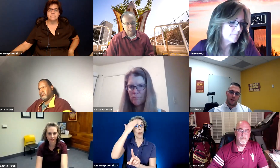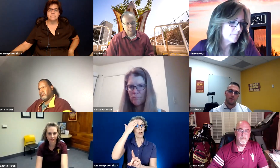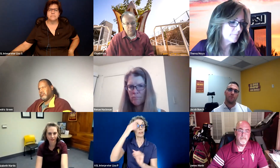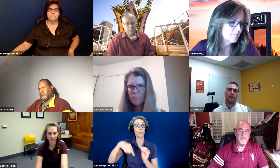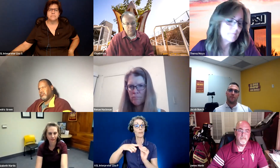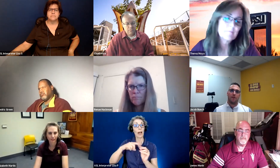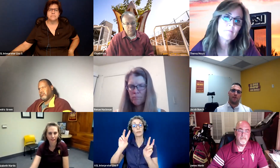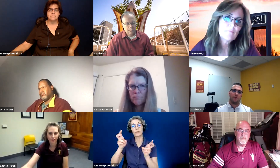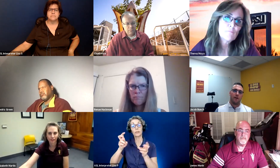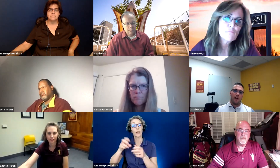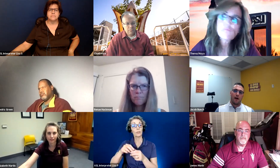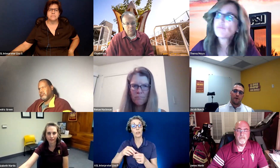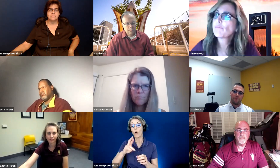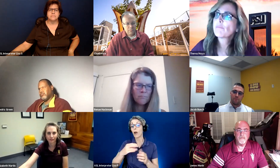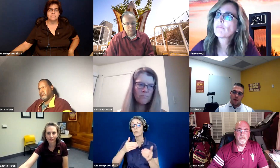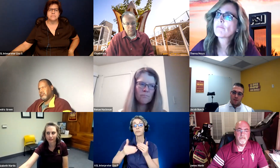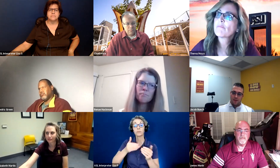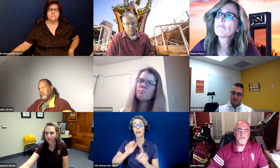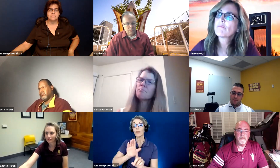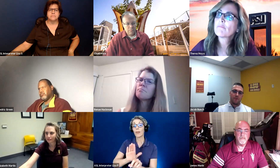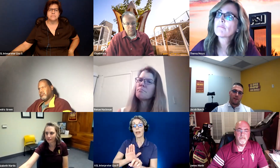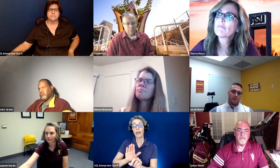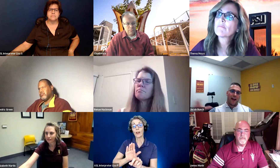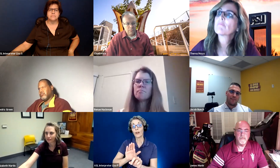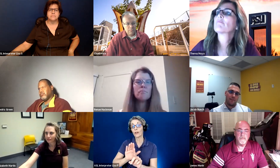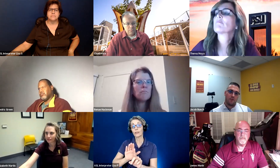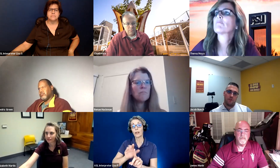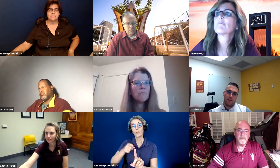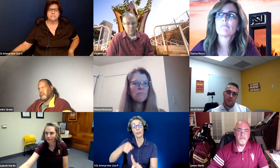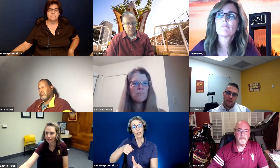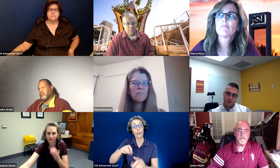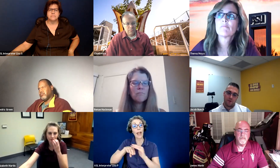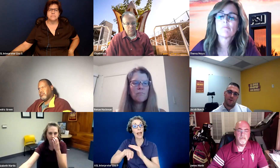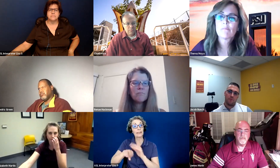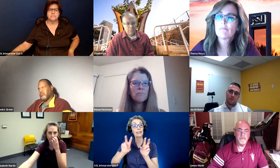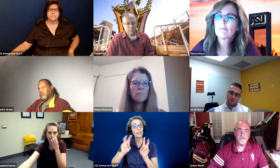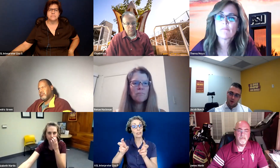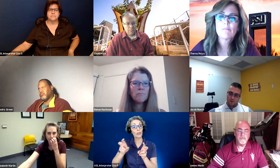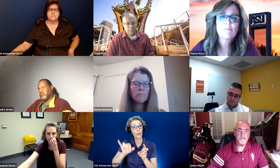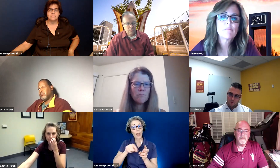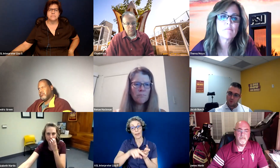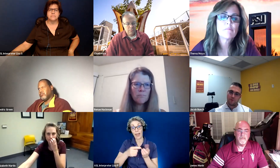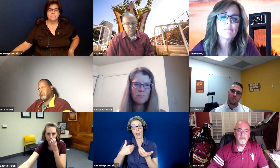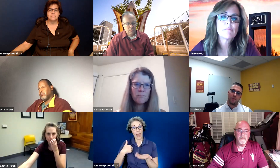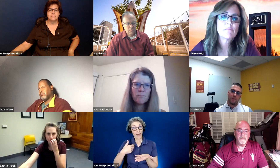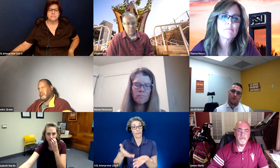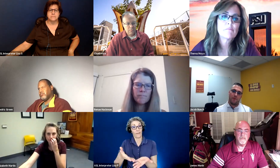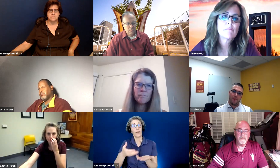or irrespective of the particular access issues that they present with respect to the curriculum